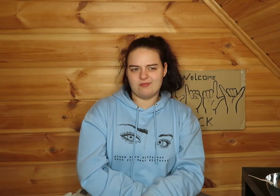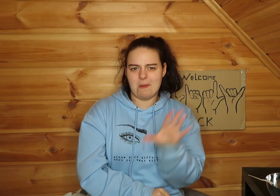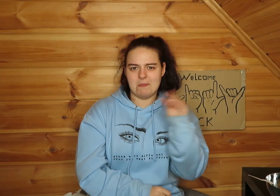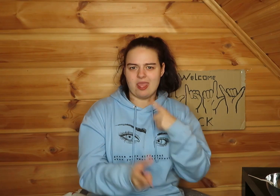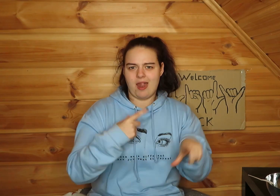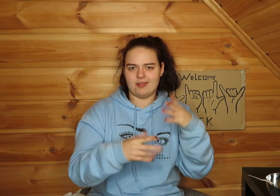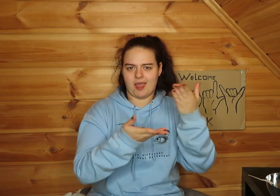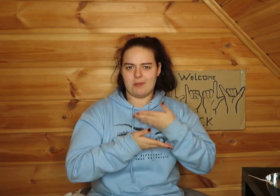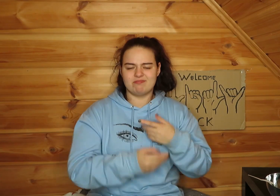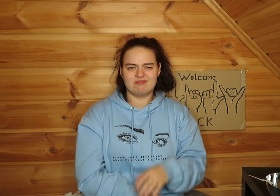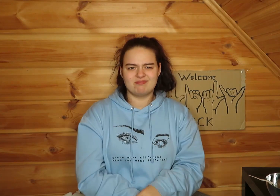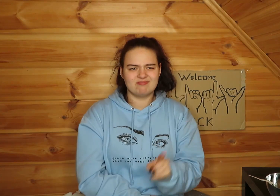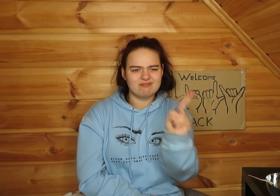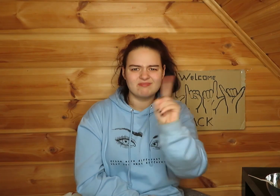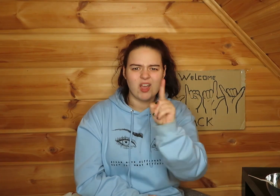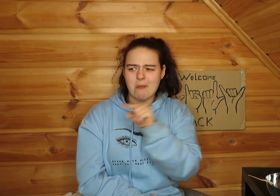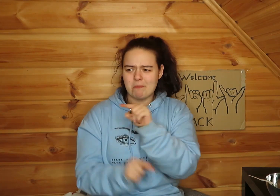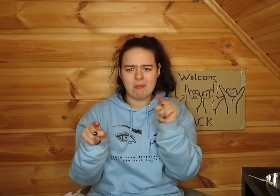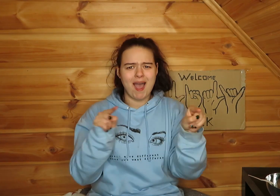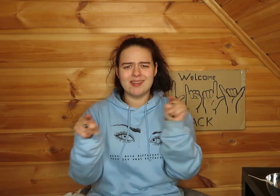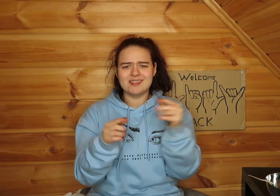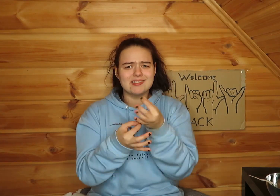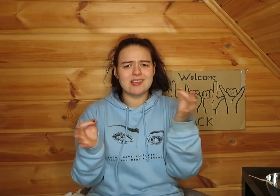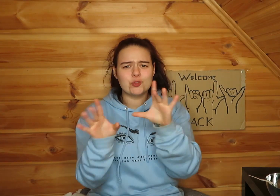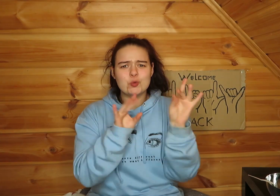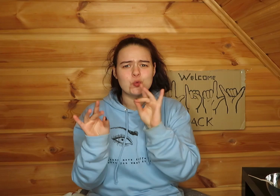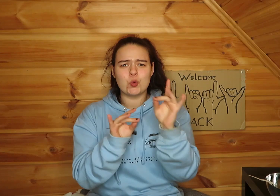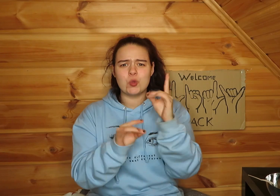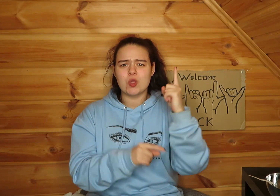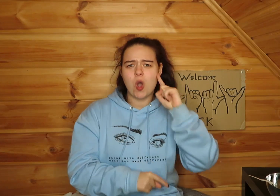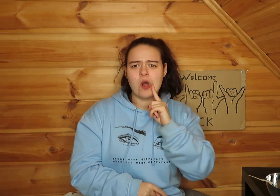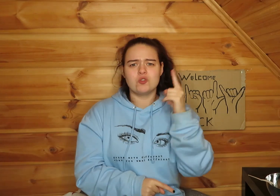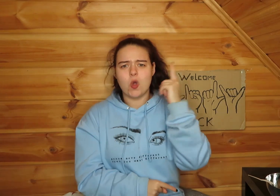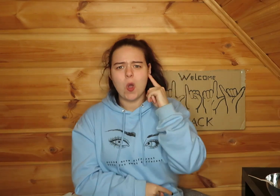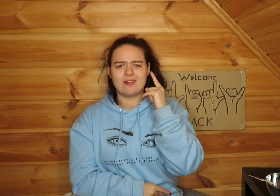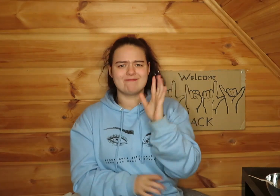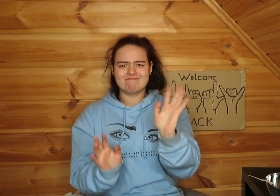treating my success like it was just pity… No! It has nothing to do with being hearing or deaf.